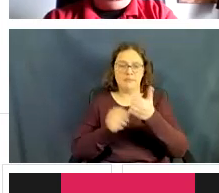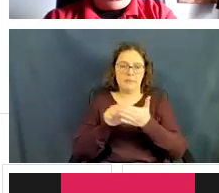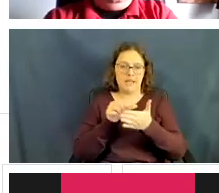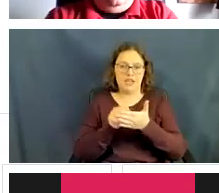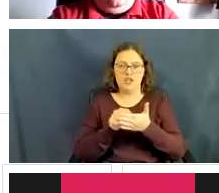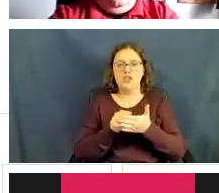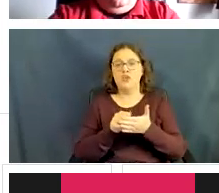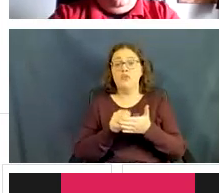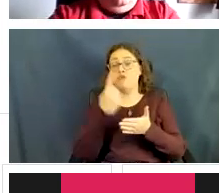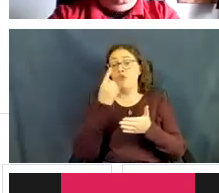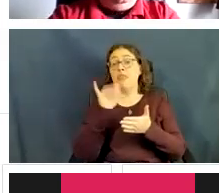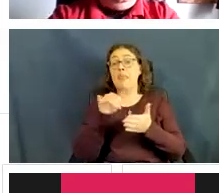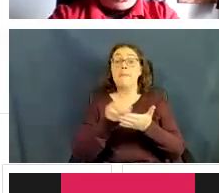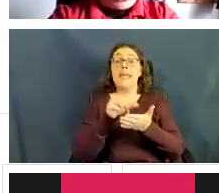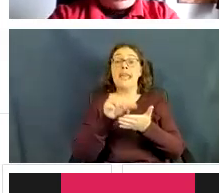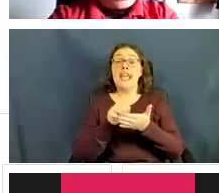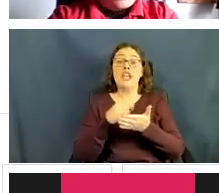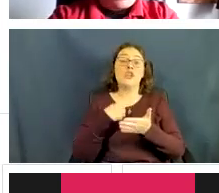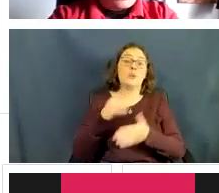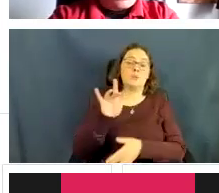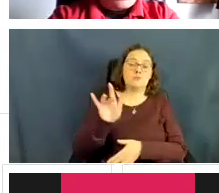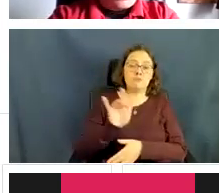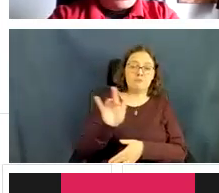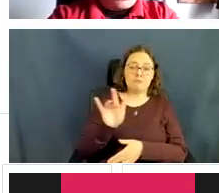first month of being receiving VR services they have this portfolio they can share with